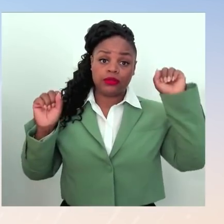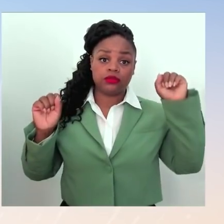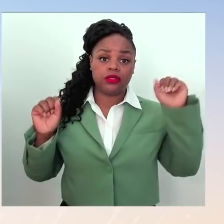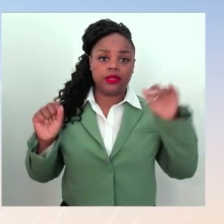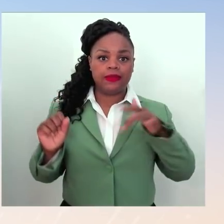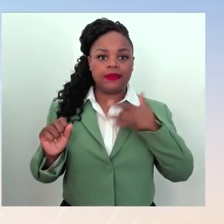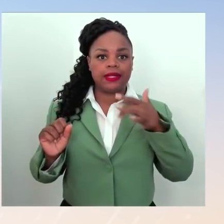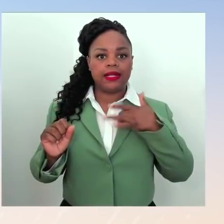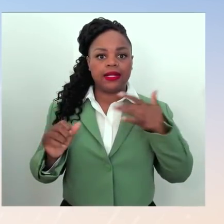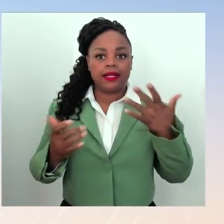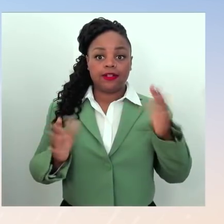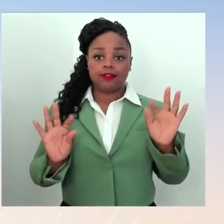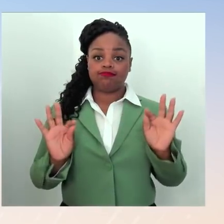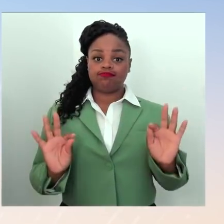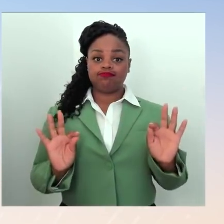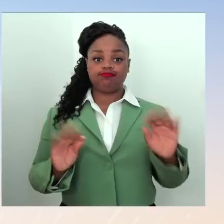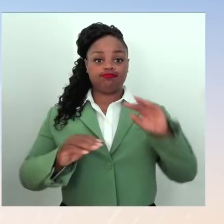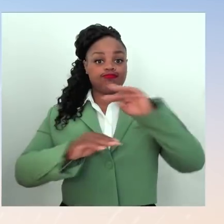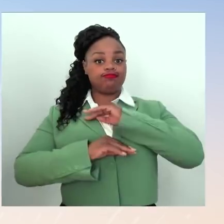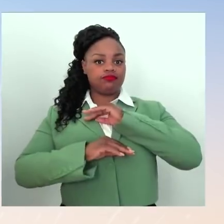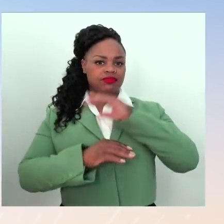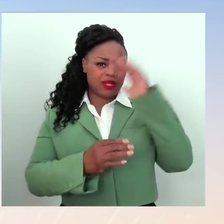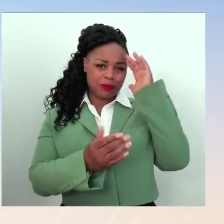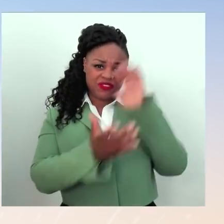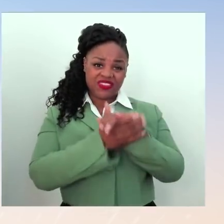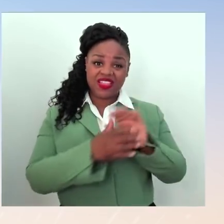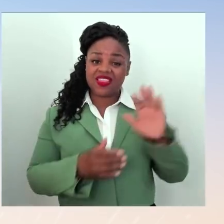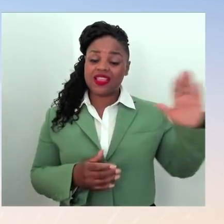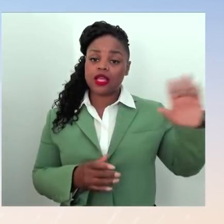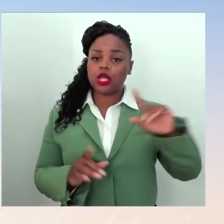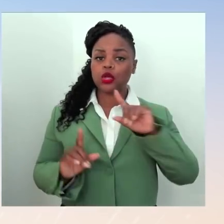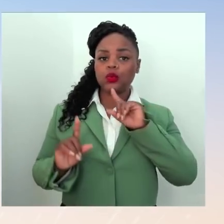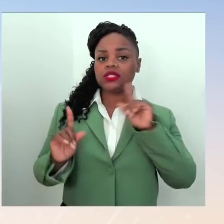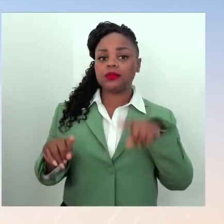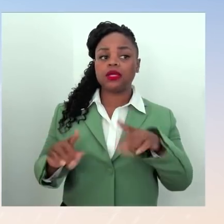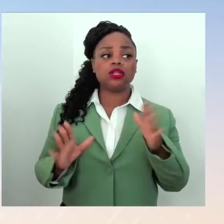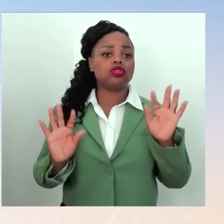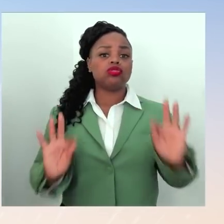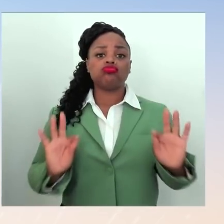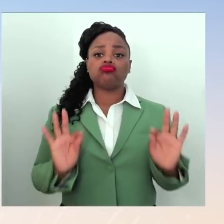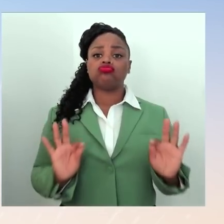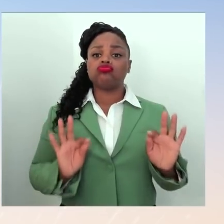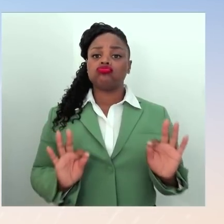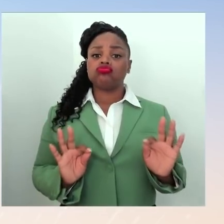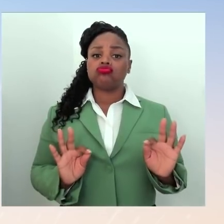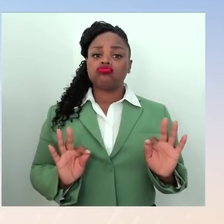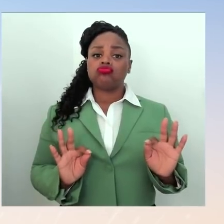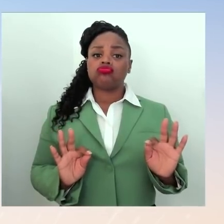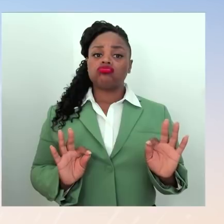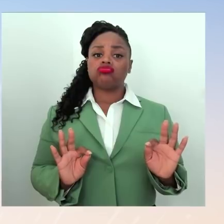to this crisis has been adequate? Is he okay? Does he consider this successful at this point? Ms. Psaki: I mean, Cecilia,